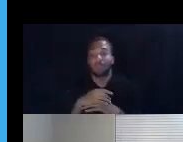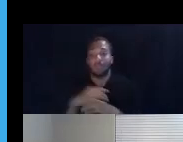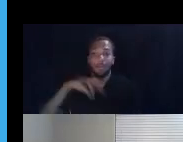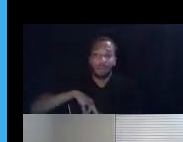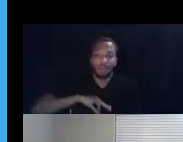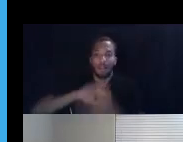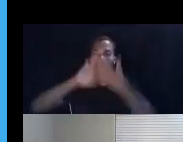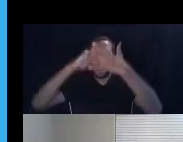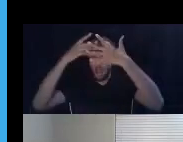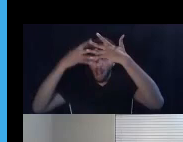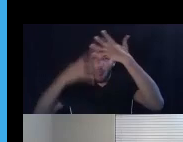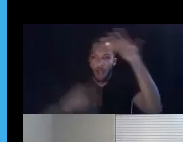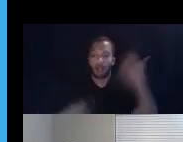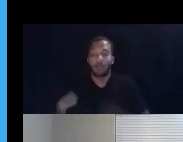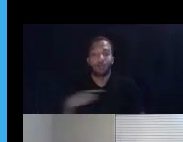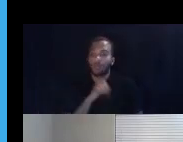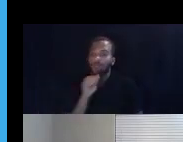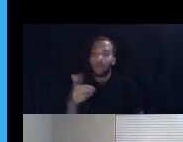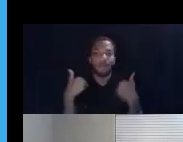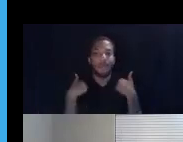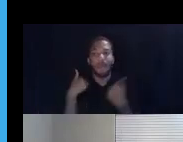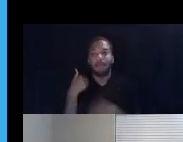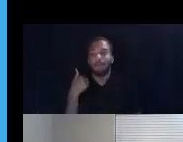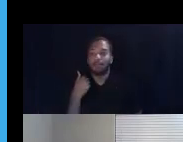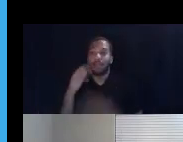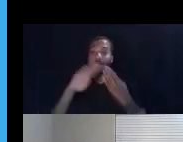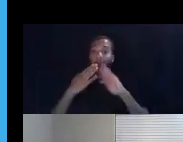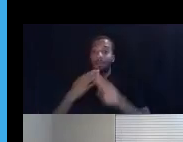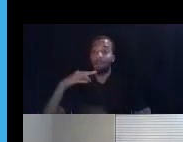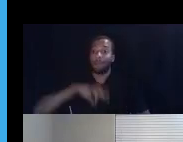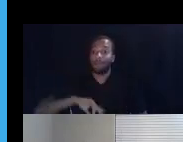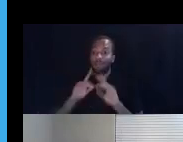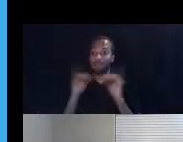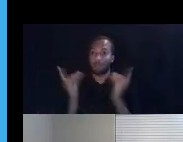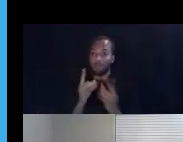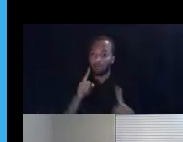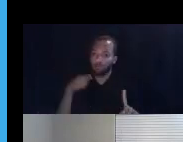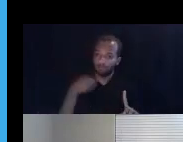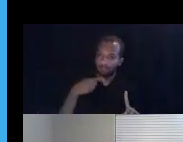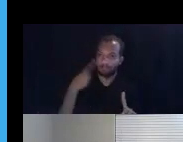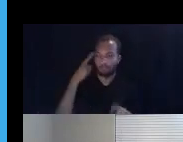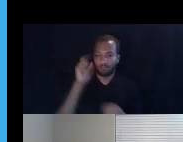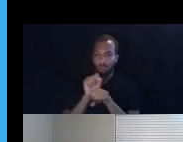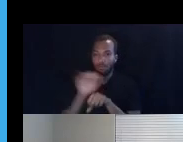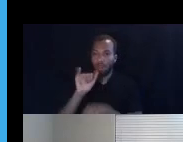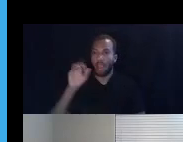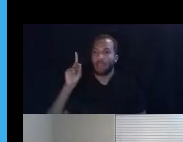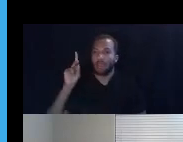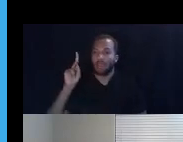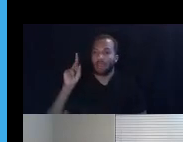And so we don't have like a community benefit department like Kamesha, but our partners do have